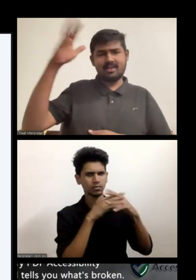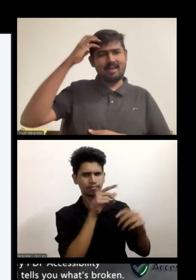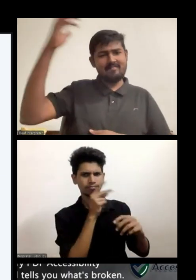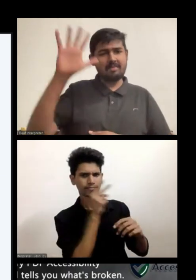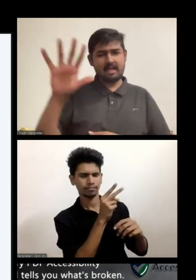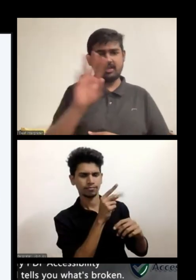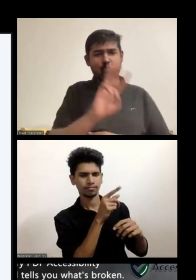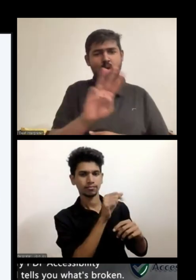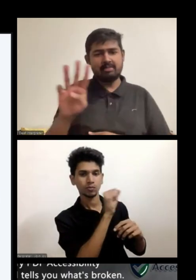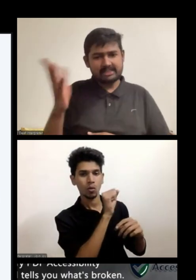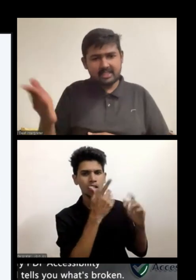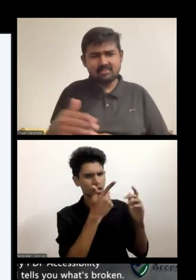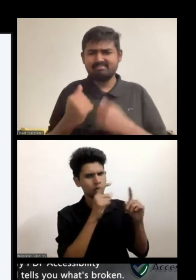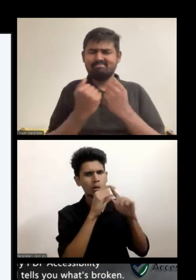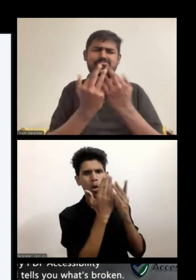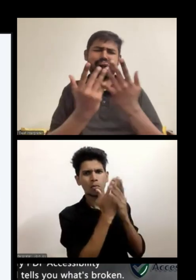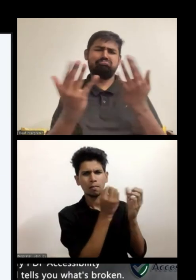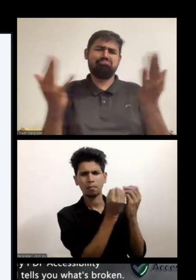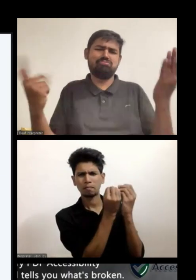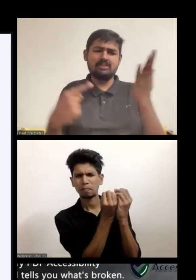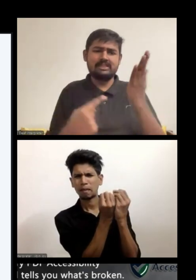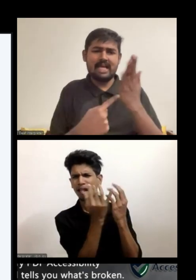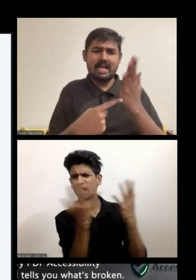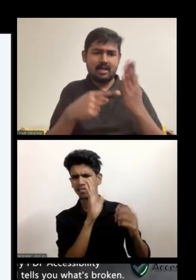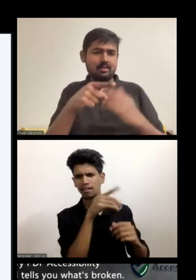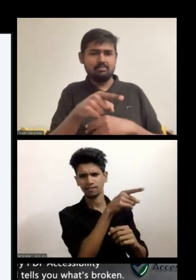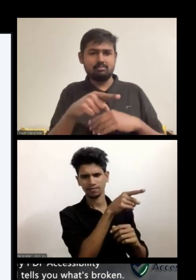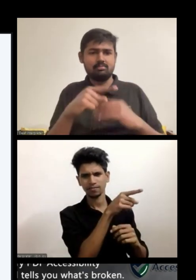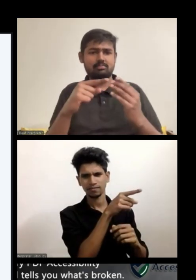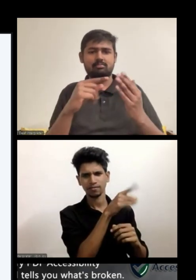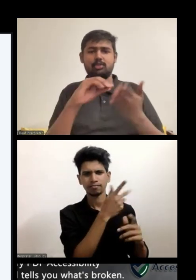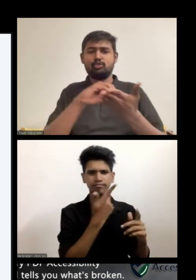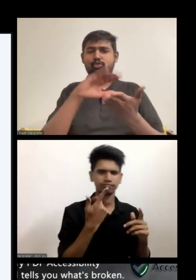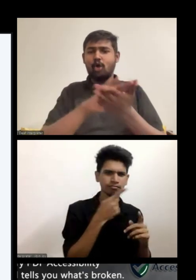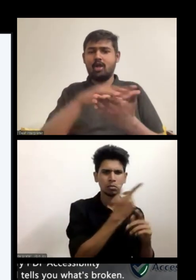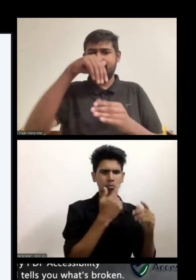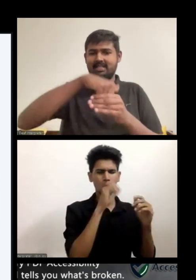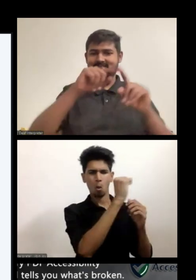available on the websites, including their schemes, circulars, recruitment forms, even details.